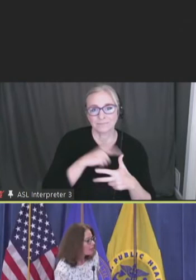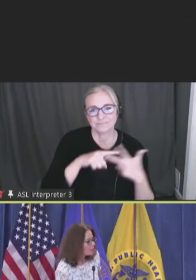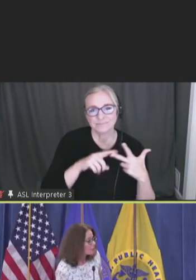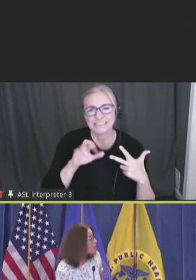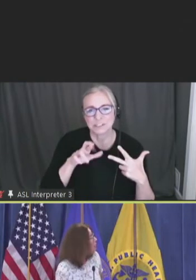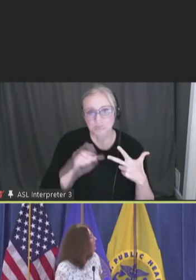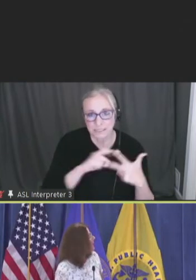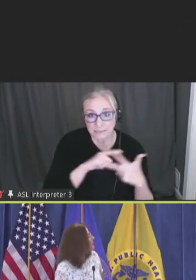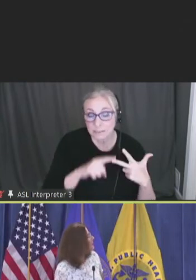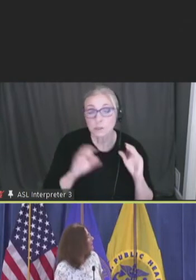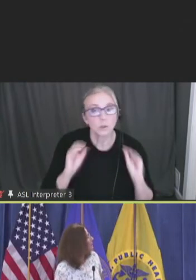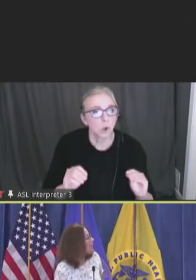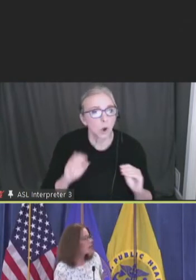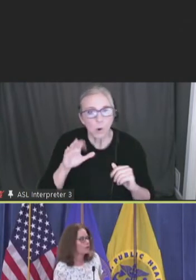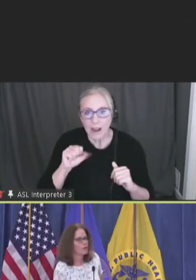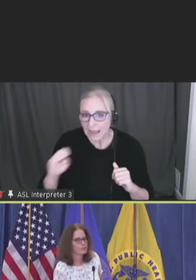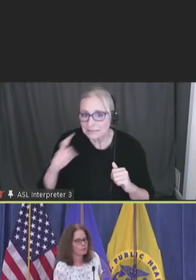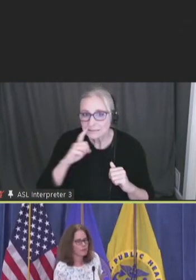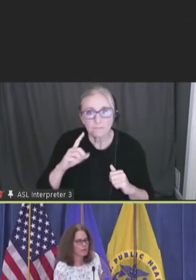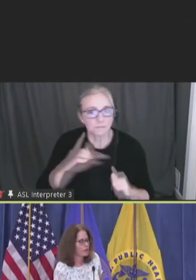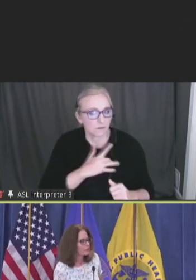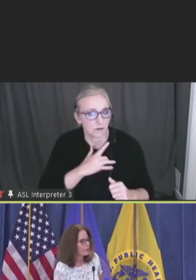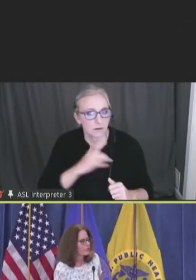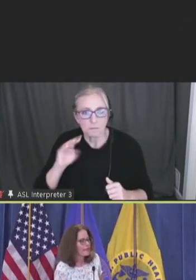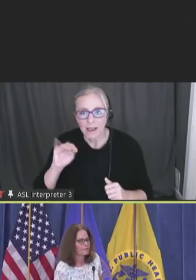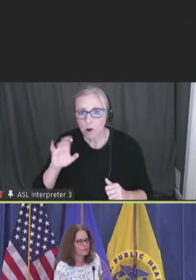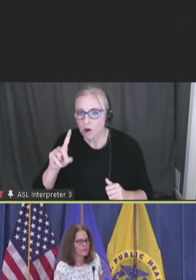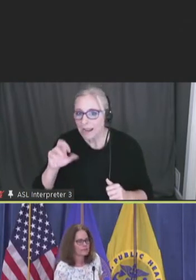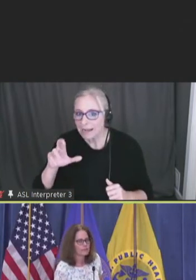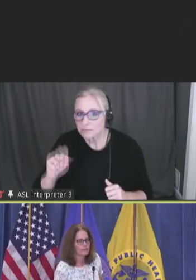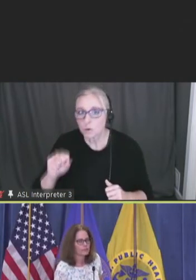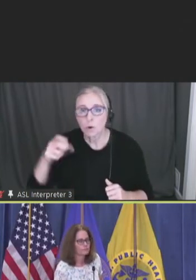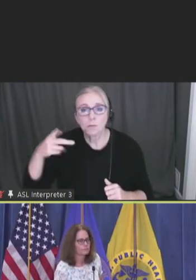There were no cases of myocarditis or pericarditis after vaccination.